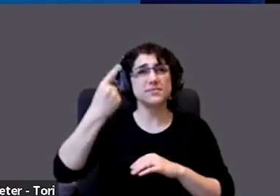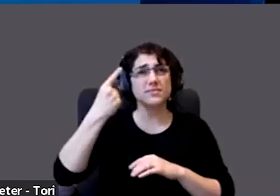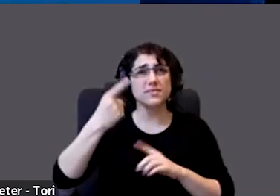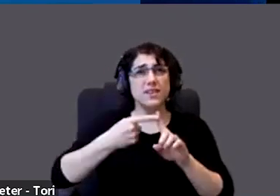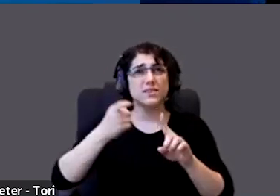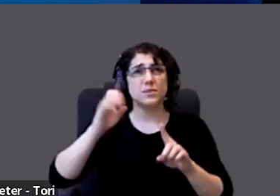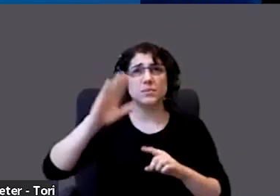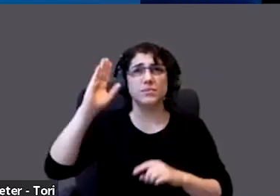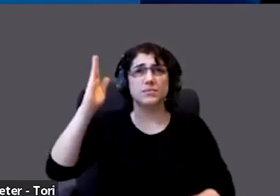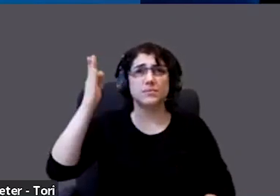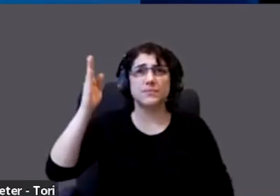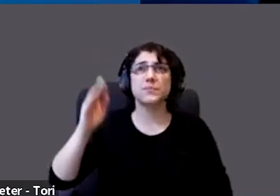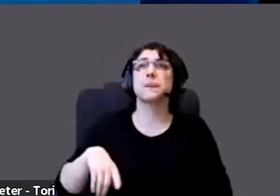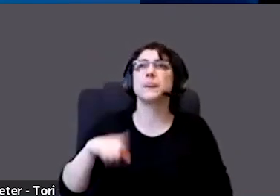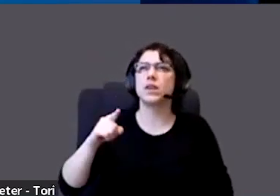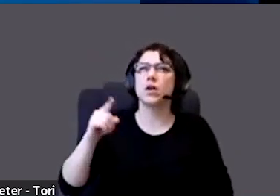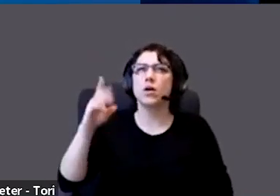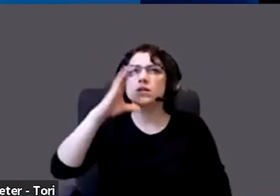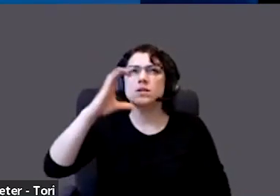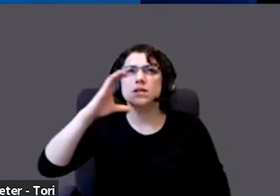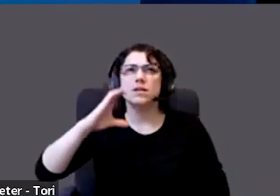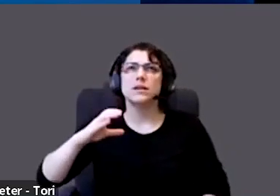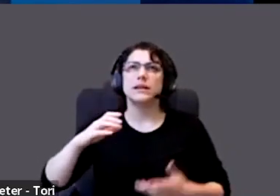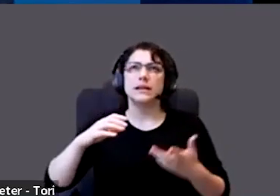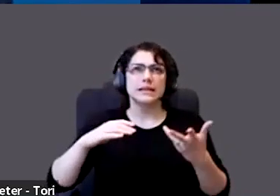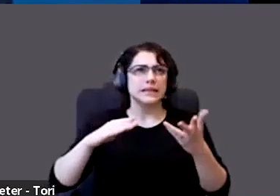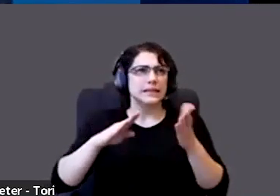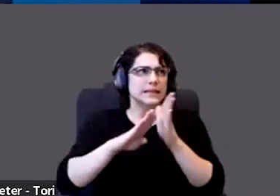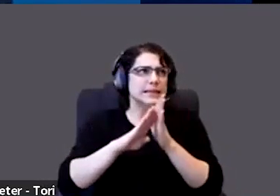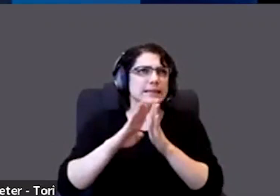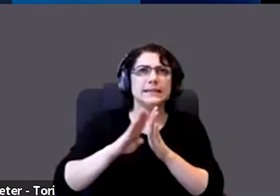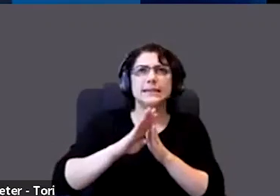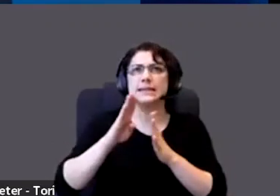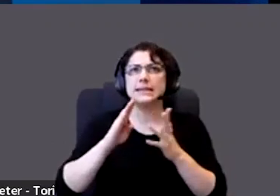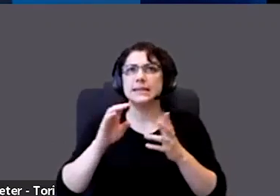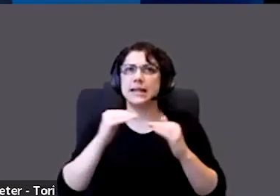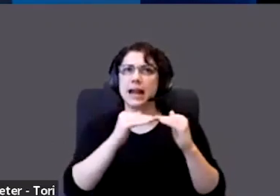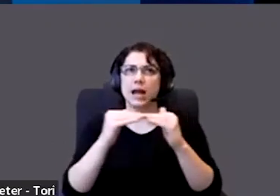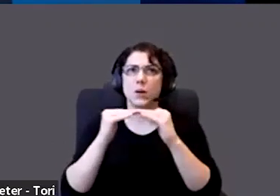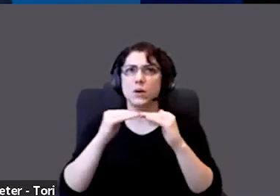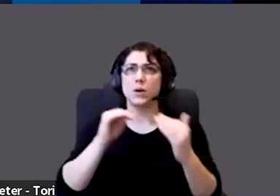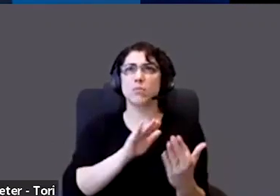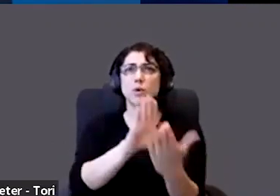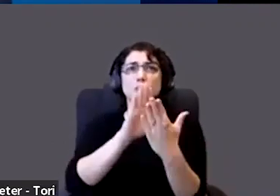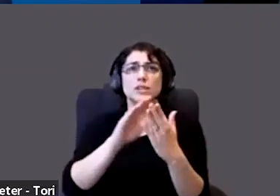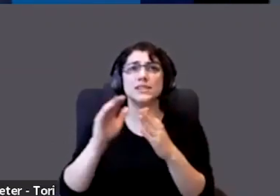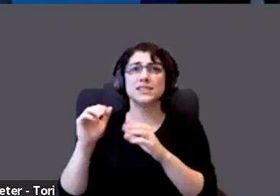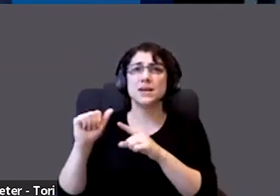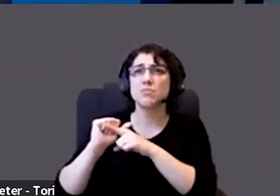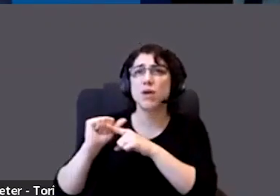you're looking for innovative inequitable approaches and practices. And you've identified the six main areas